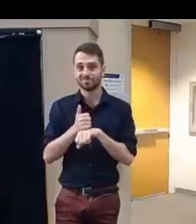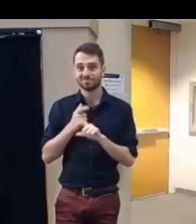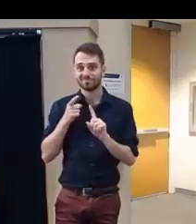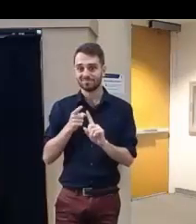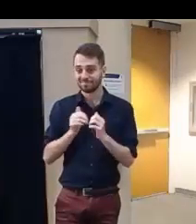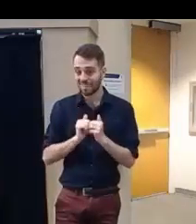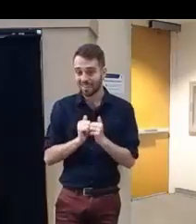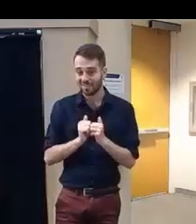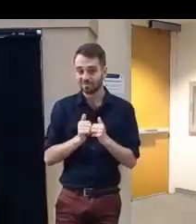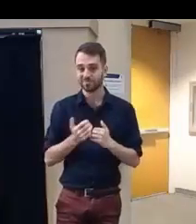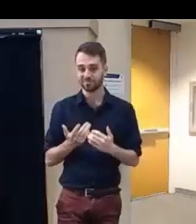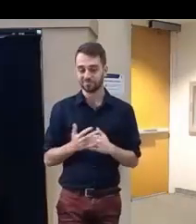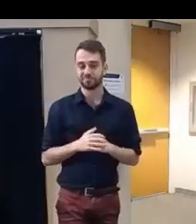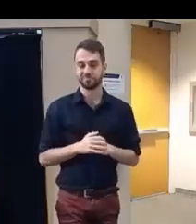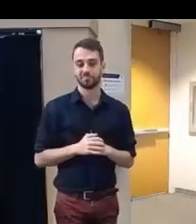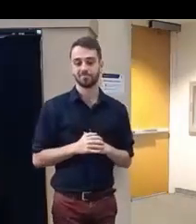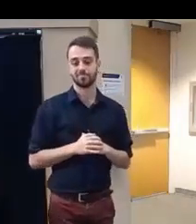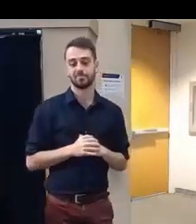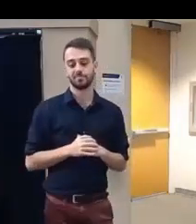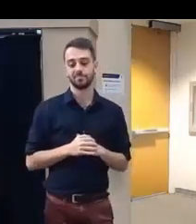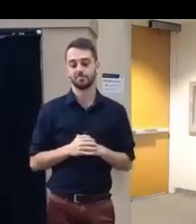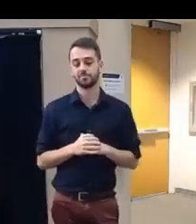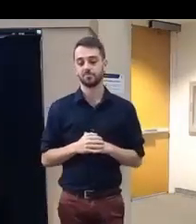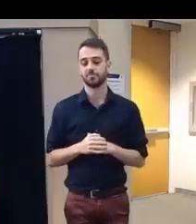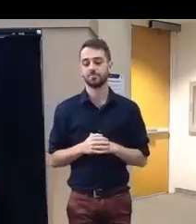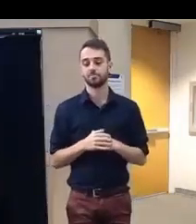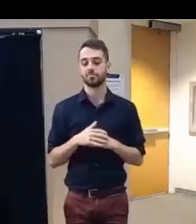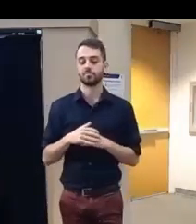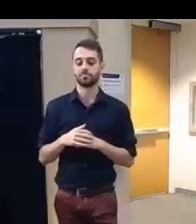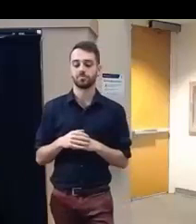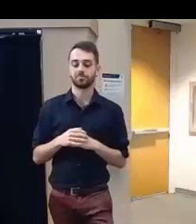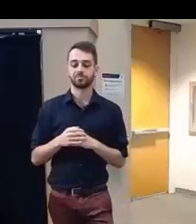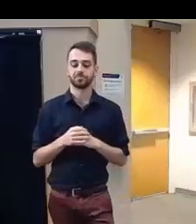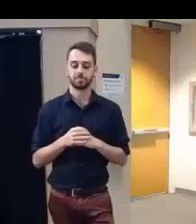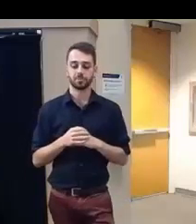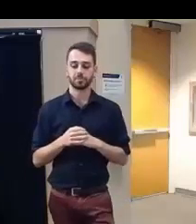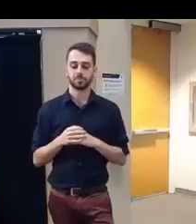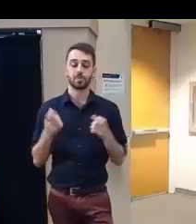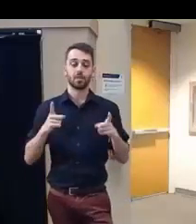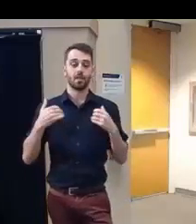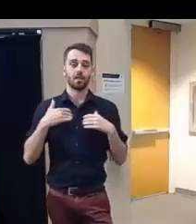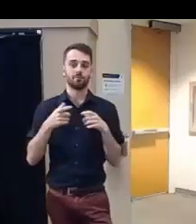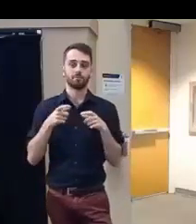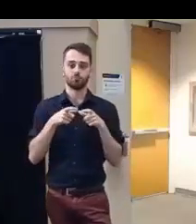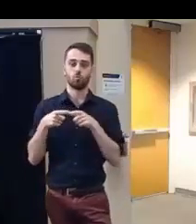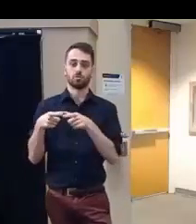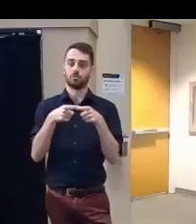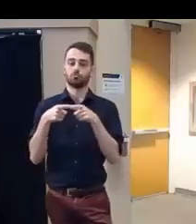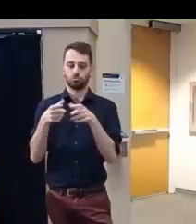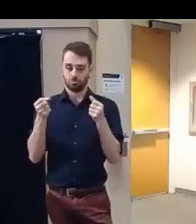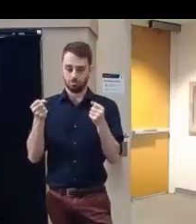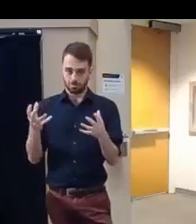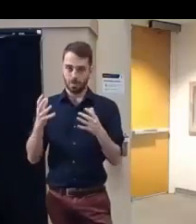um we have many different rotations that help our trainees accomplish and gain and develop home